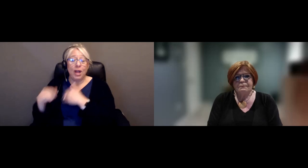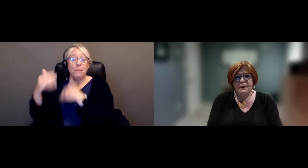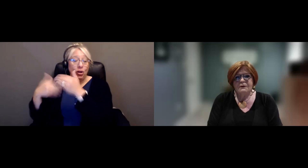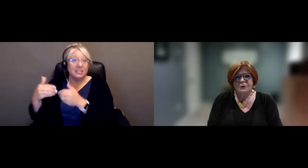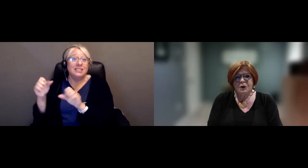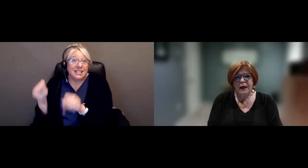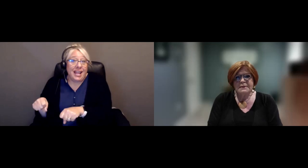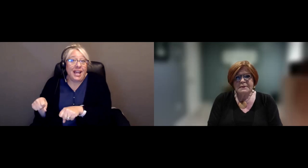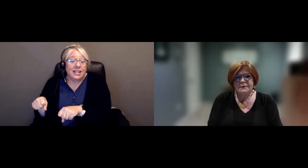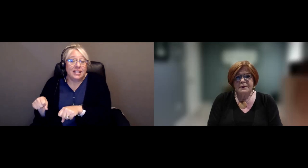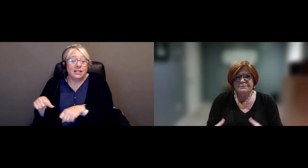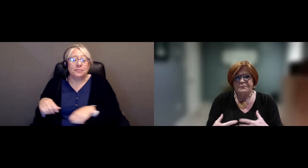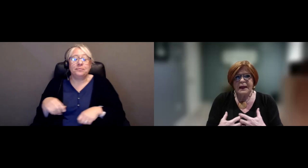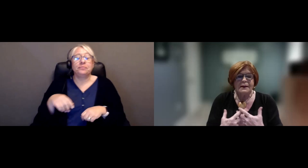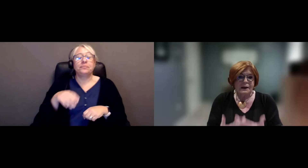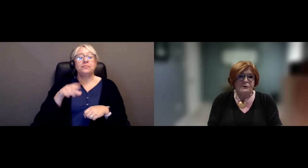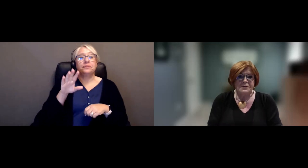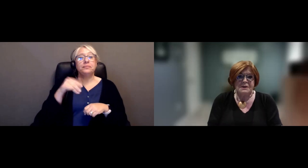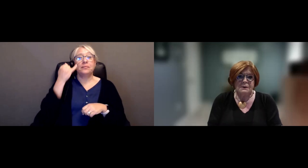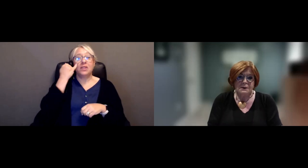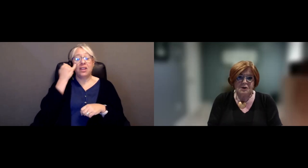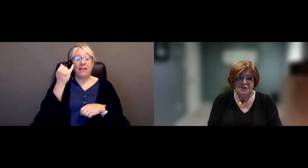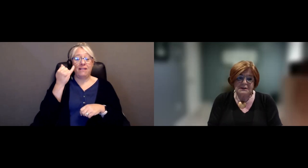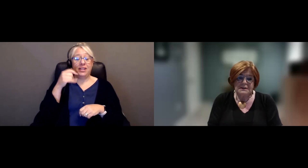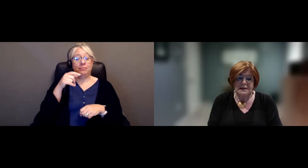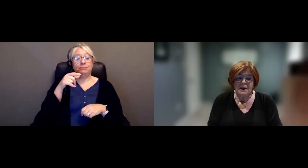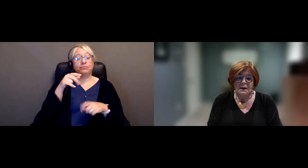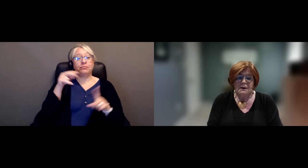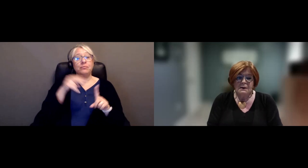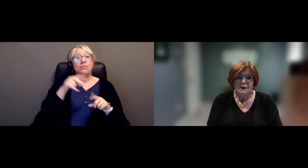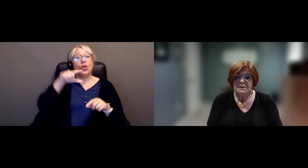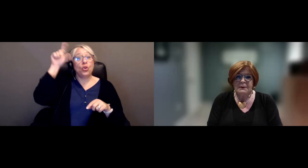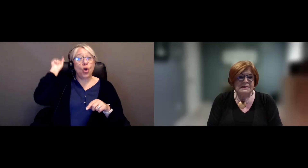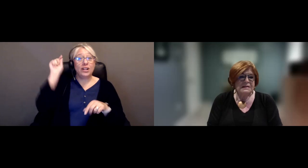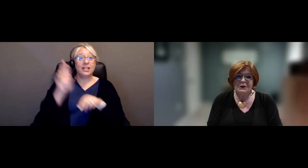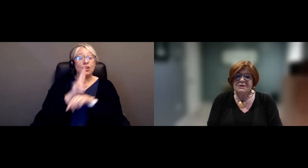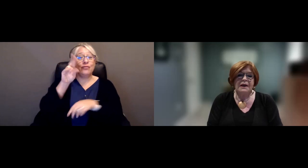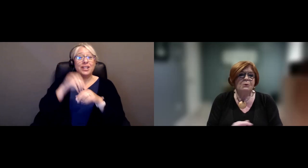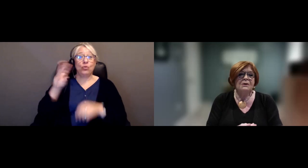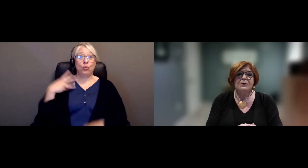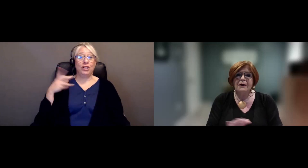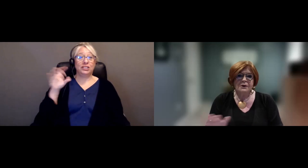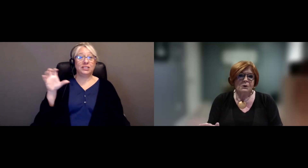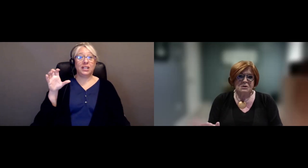If you look at Gallaudet University in Washington, DC, it's the best experience anyone could ever go